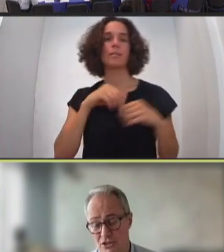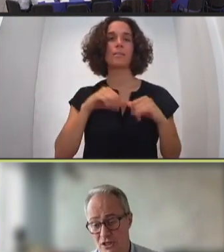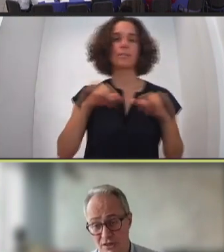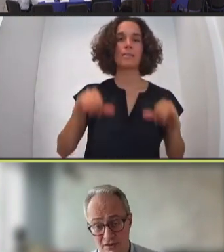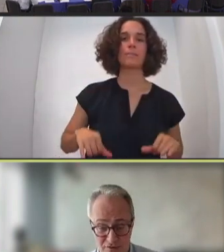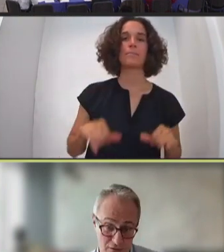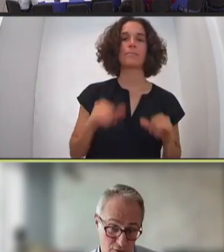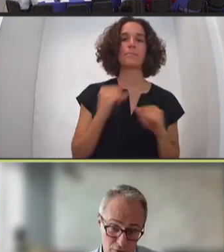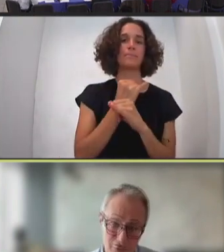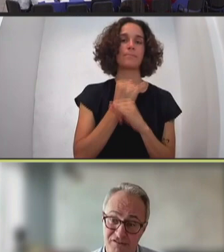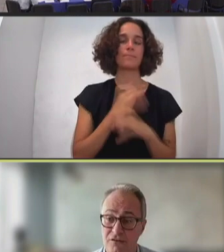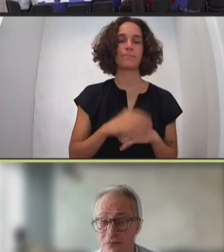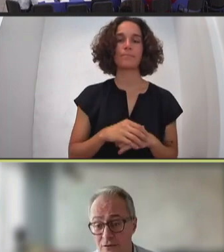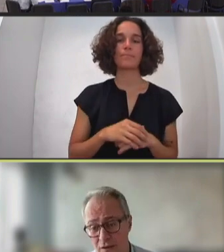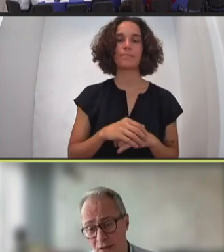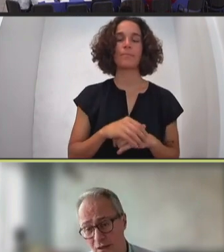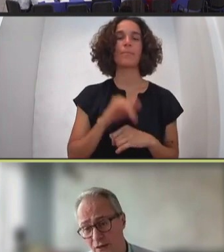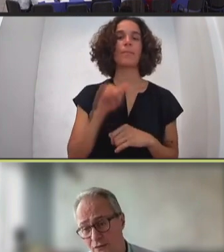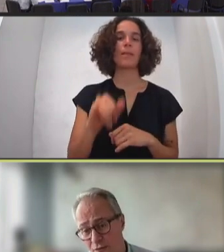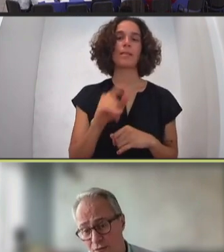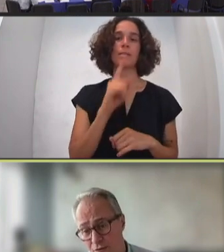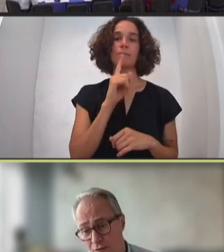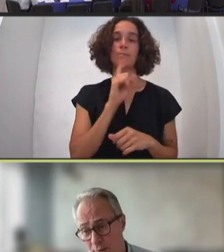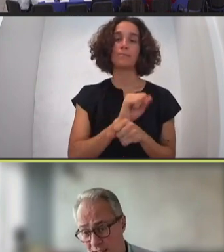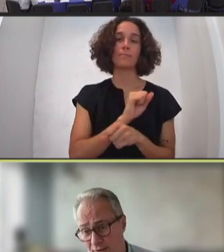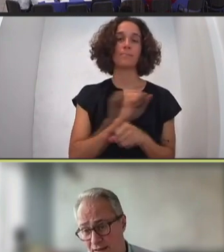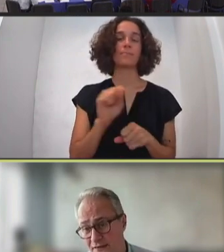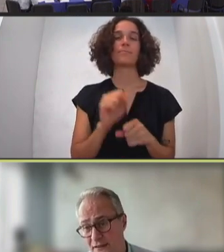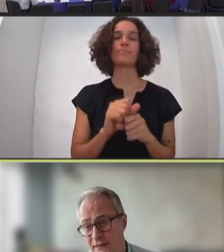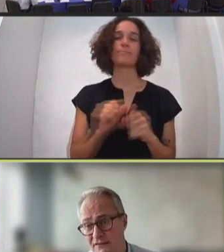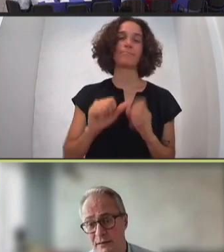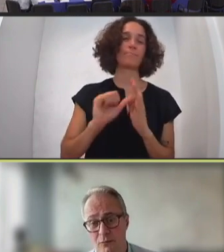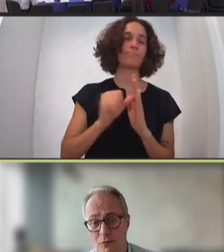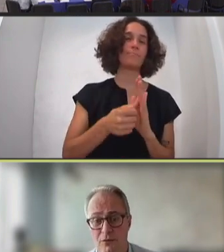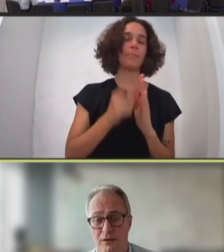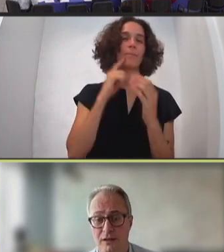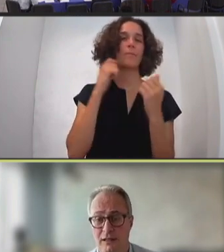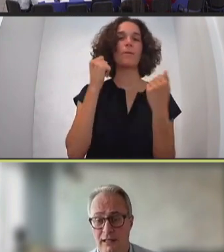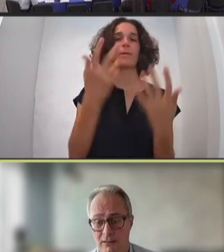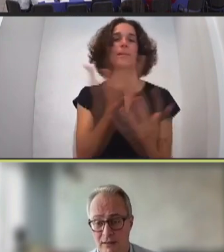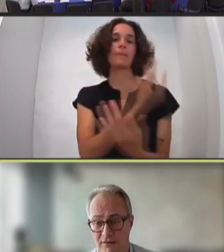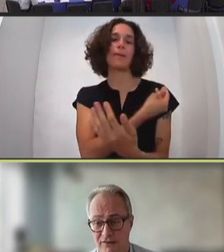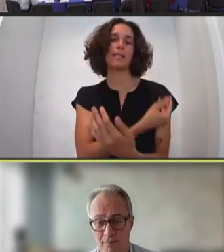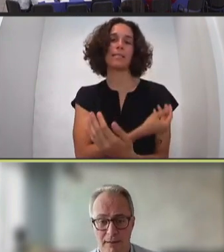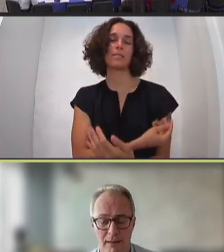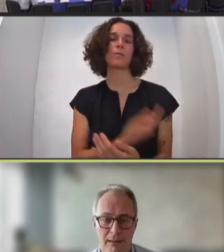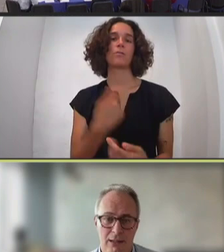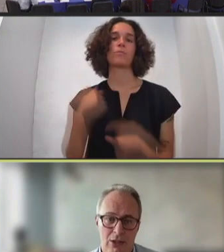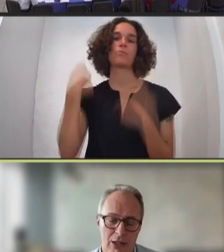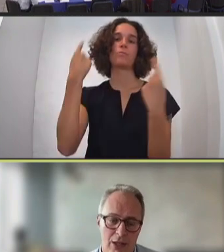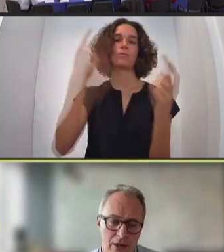which is the cornerstone for many vaccine that's been work in humans.